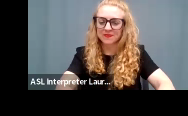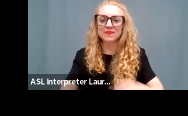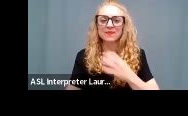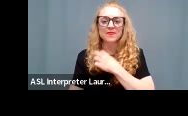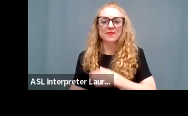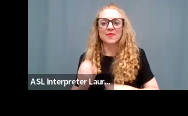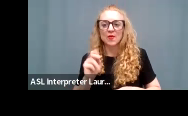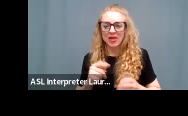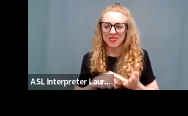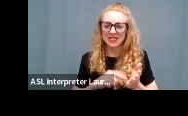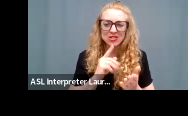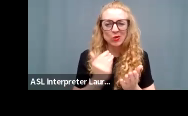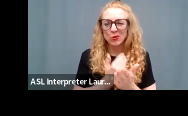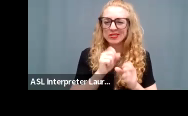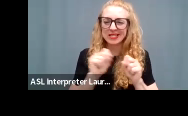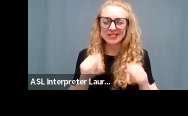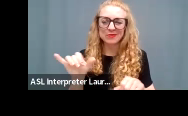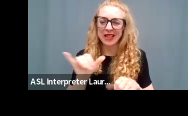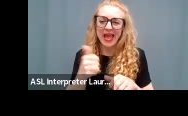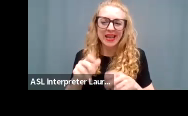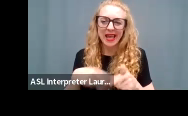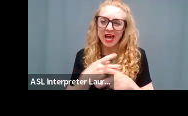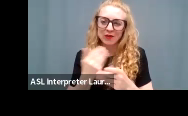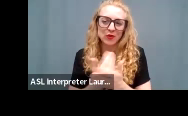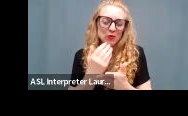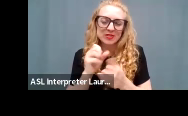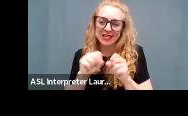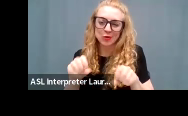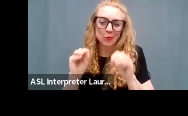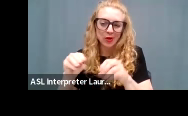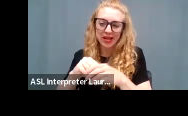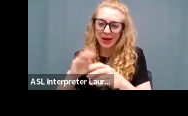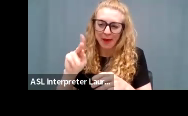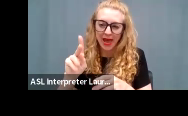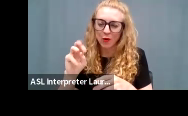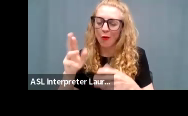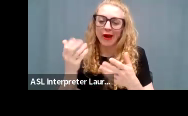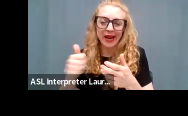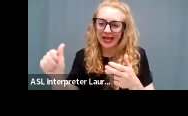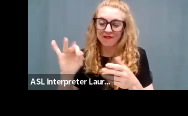banking system you put in for a bank it could be a Telco system whenever you go live you're gonna